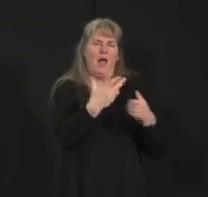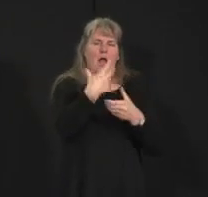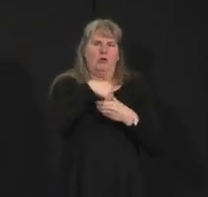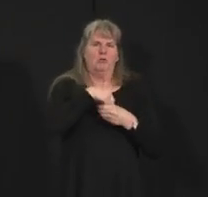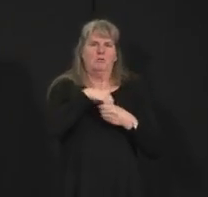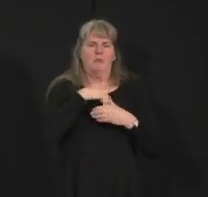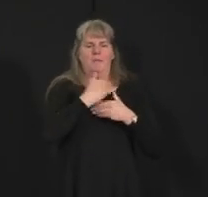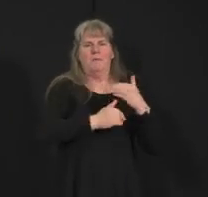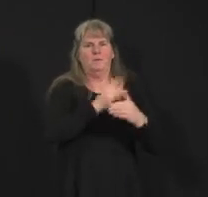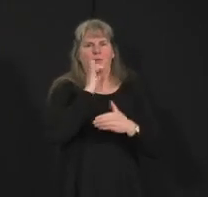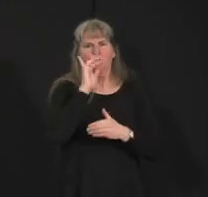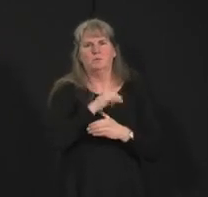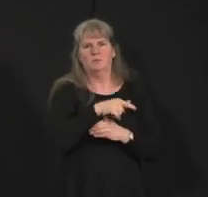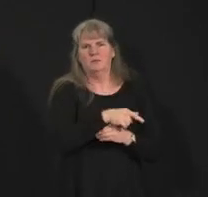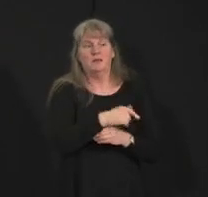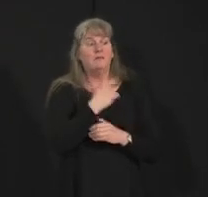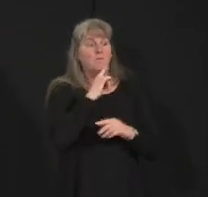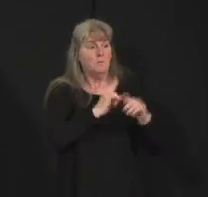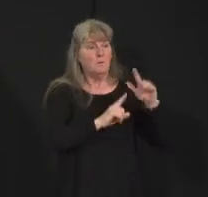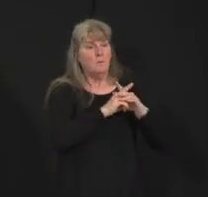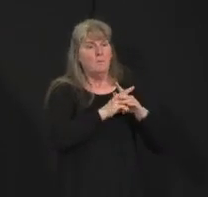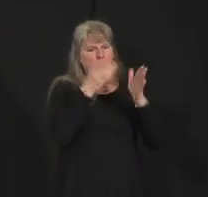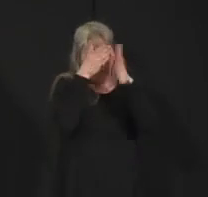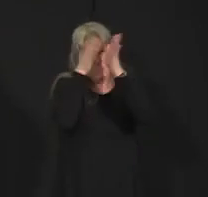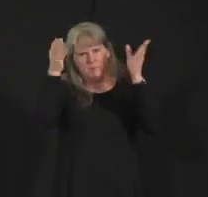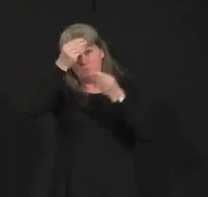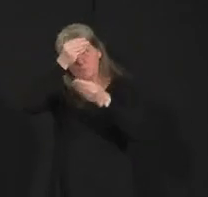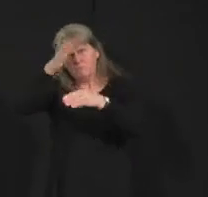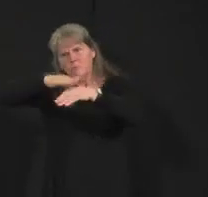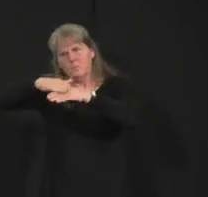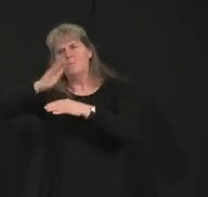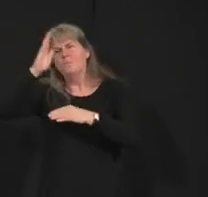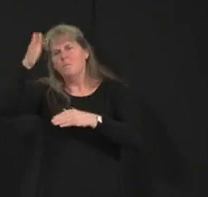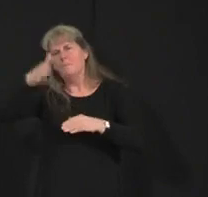looking at basically as we speak.